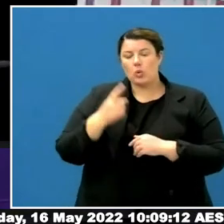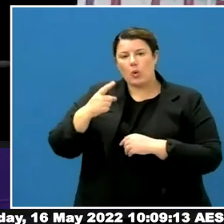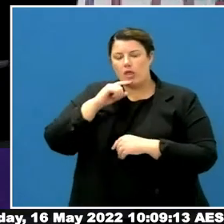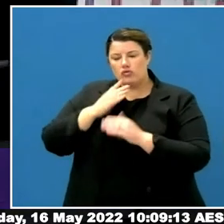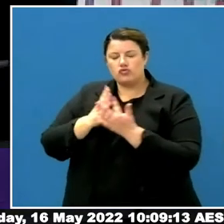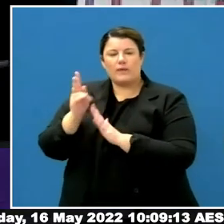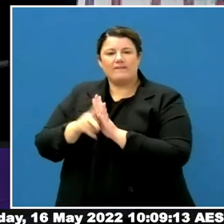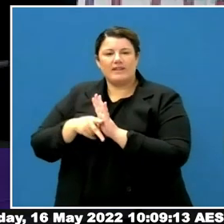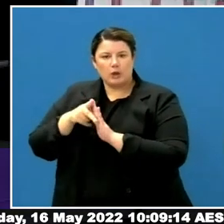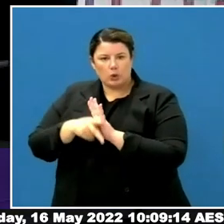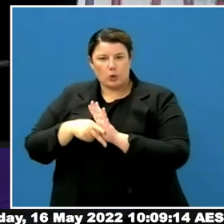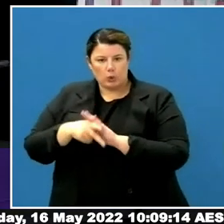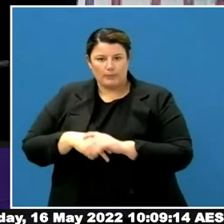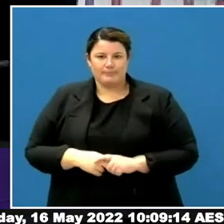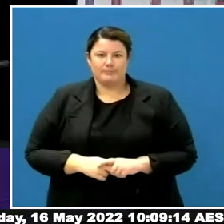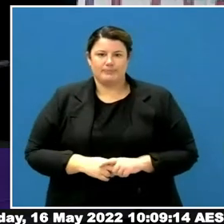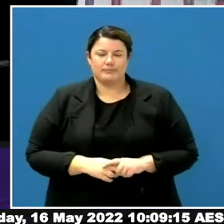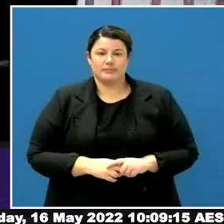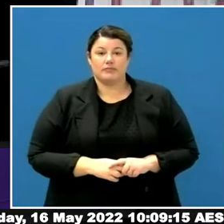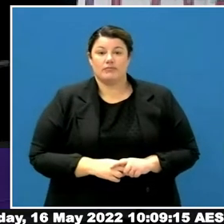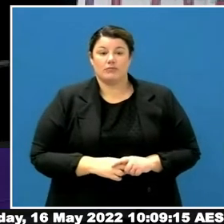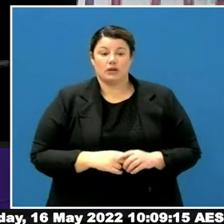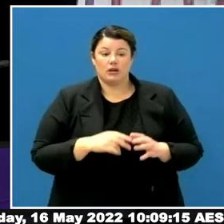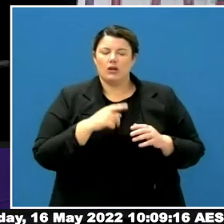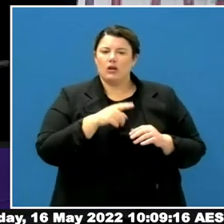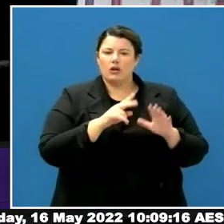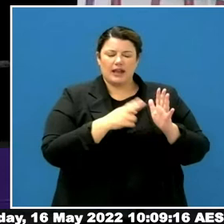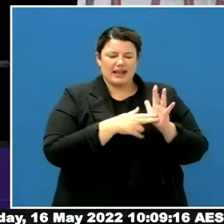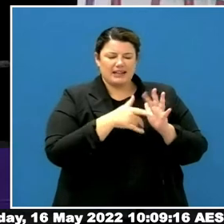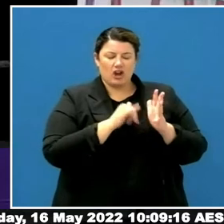The Registrar of the NDIS Quality and Safeguards Commission will give evidence in